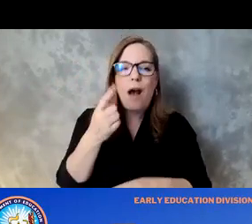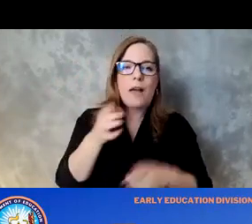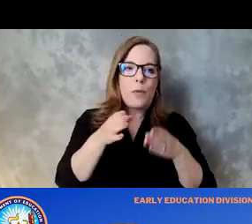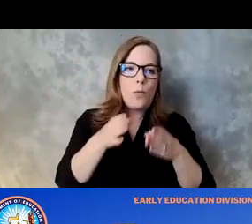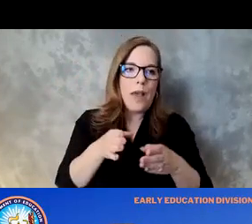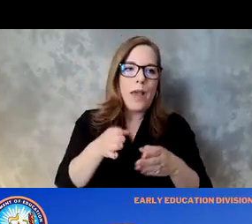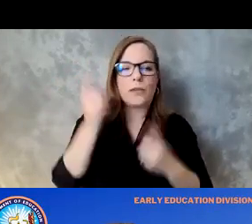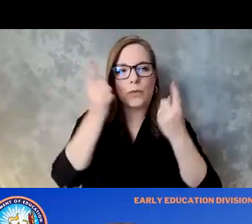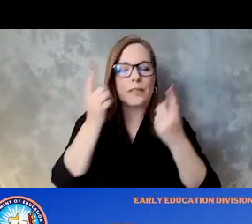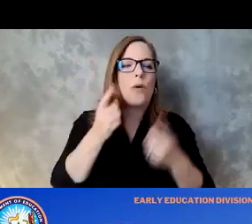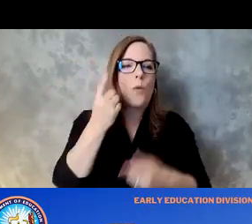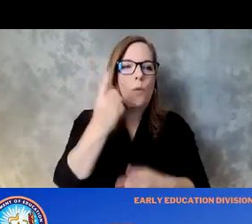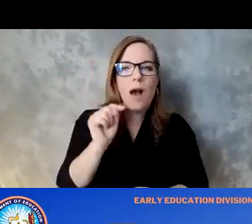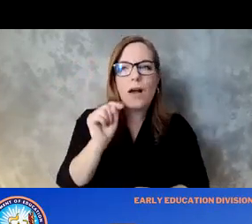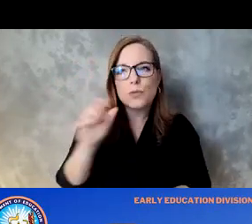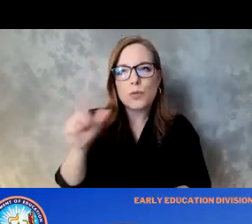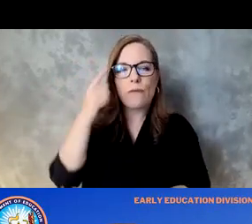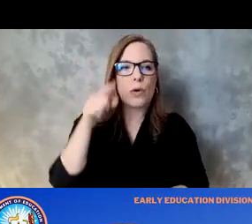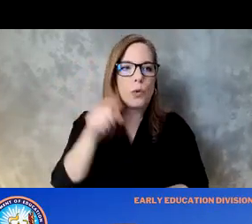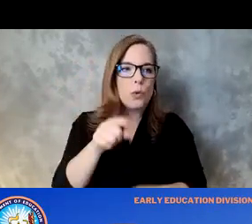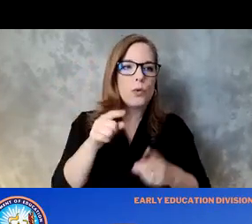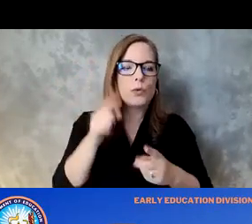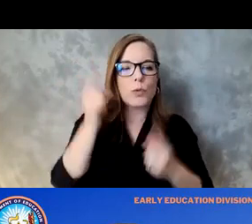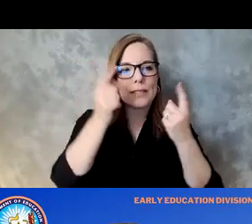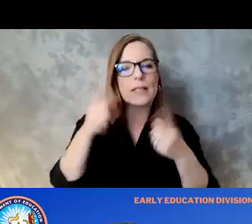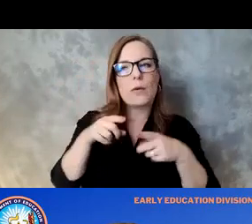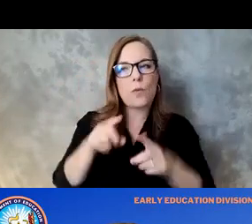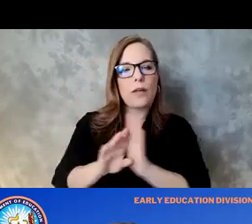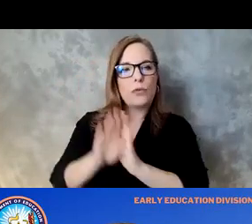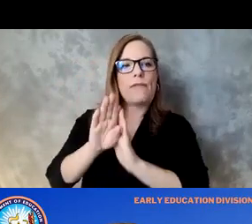when developing their TK and Kindergarten enrollment projections. And you can find more